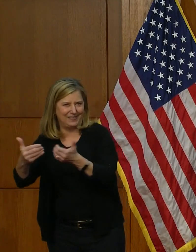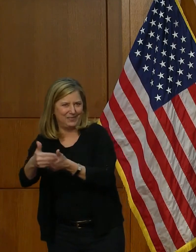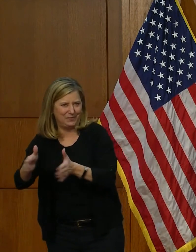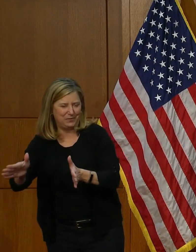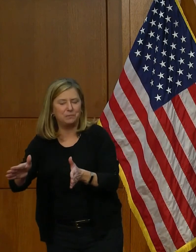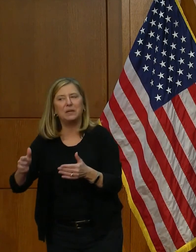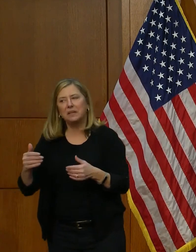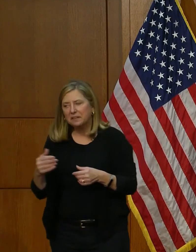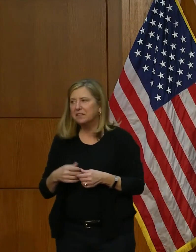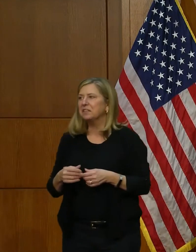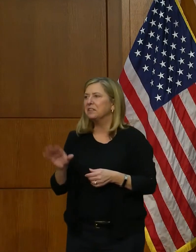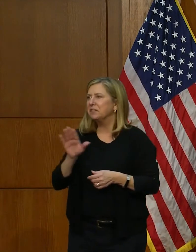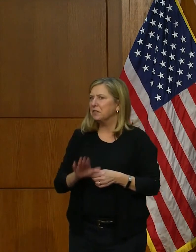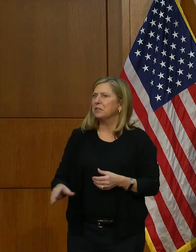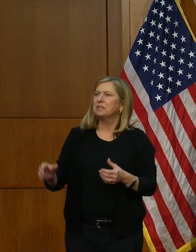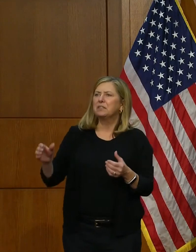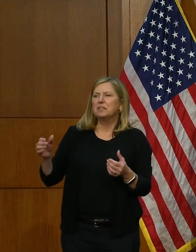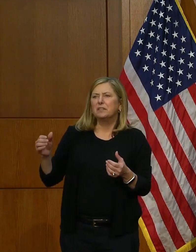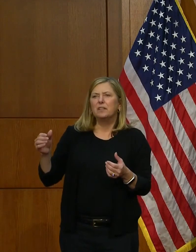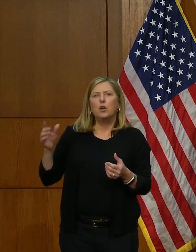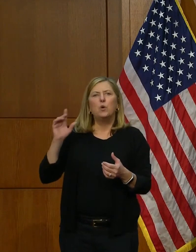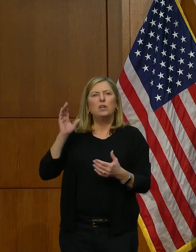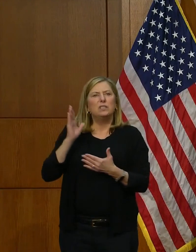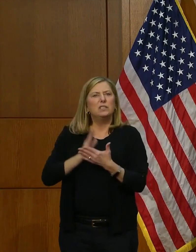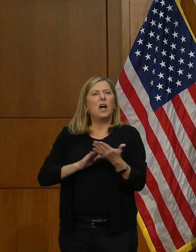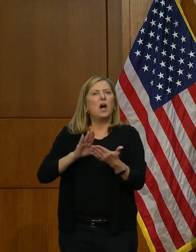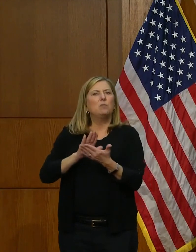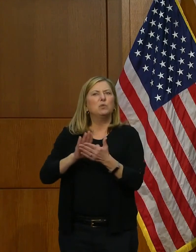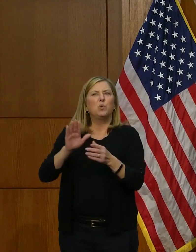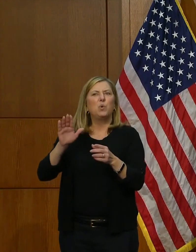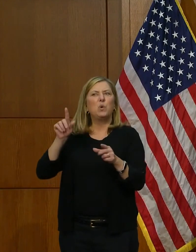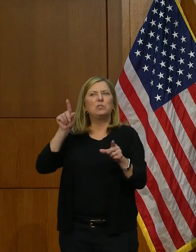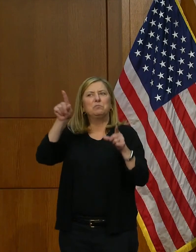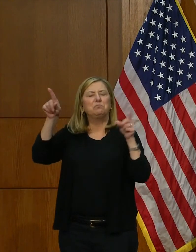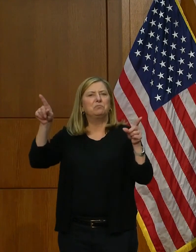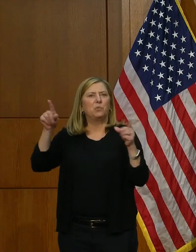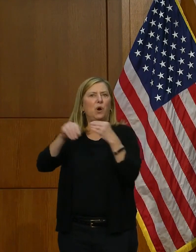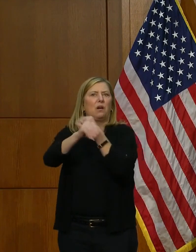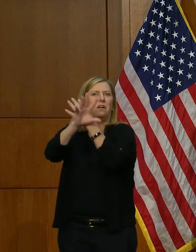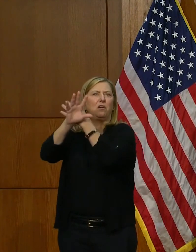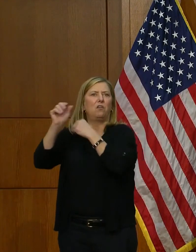A WEEK AT AS THE GOVERNOR MENTIONED WE HAD A FEW DOZEN